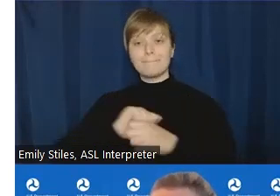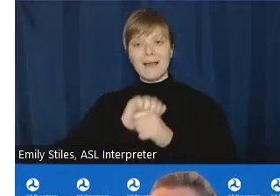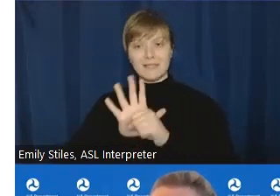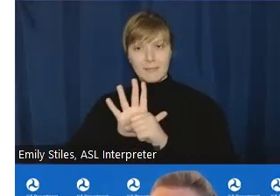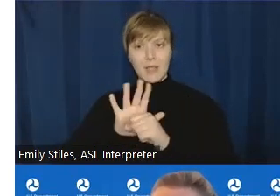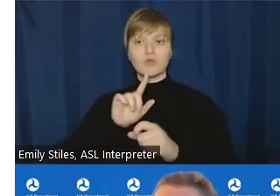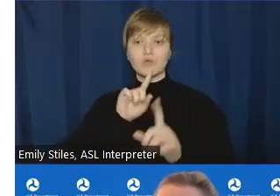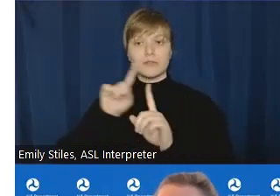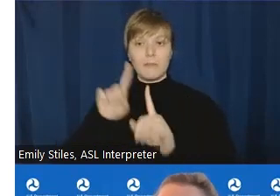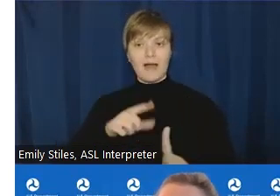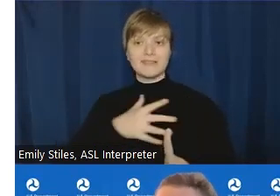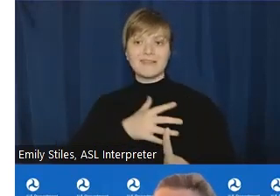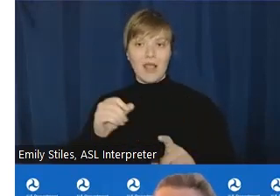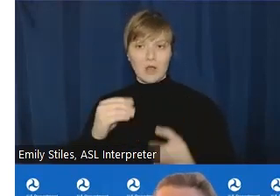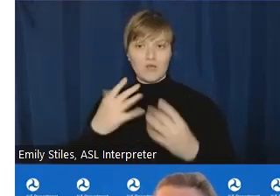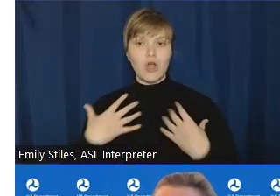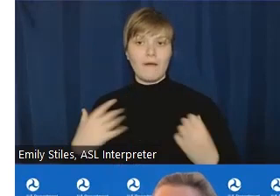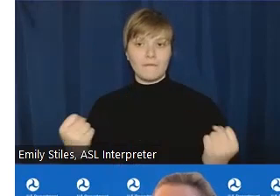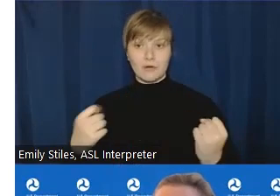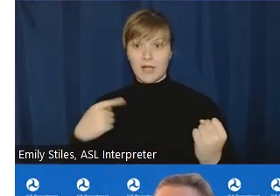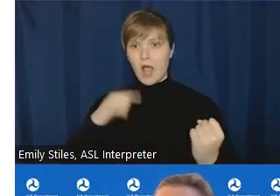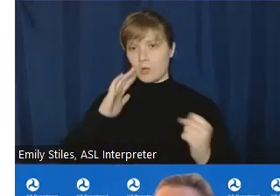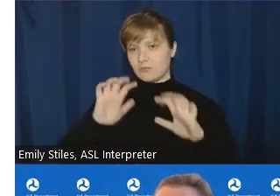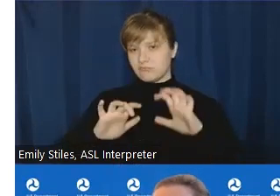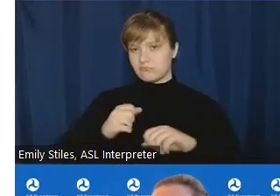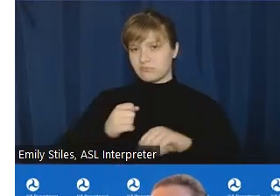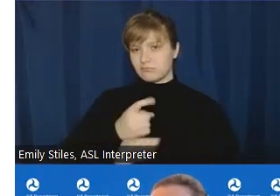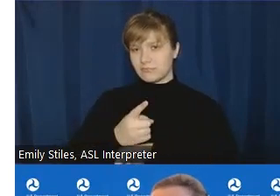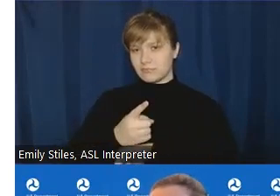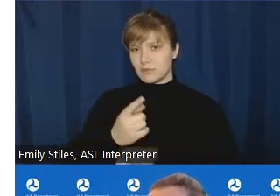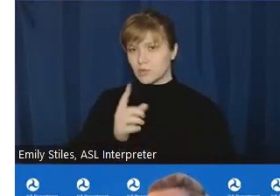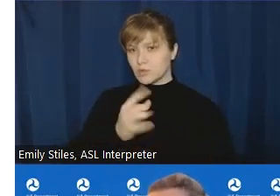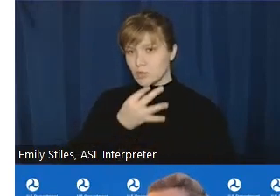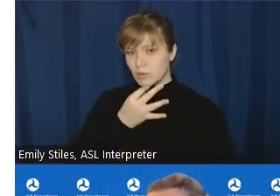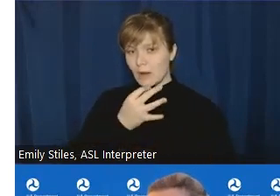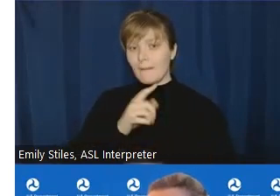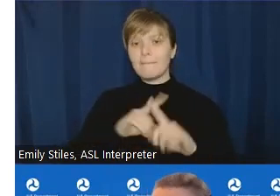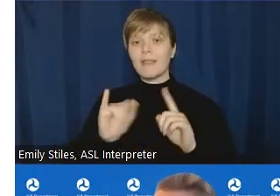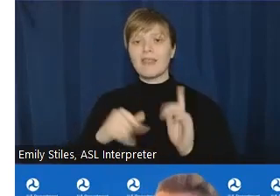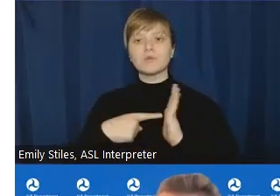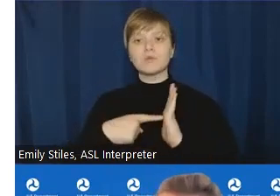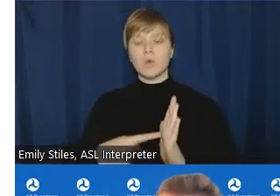in just a moment. This publication underscores the nontraditional ways in which organizations,